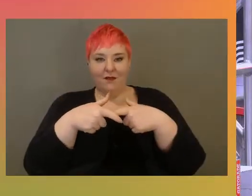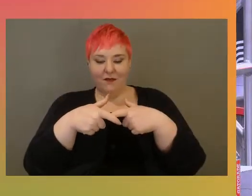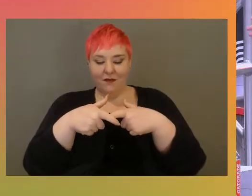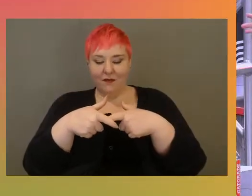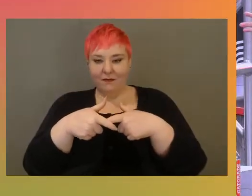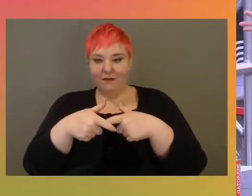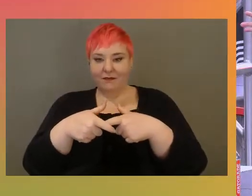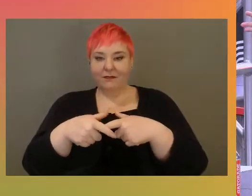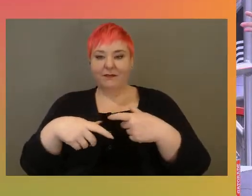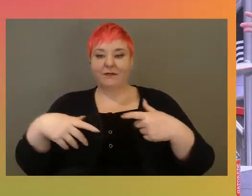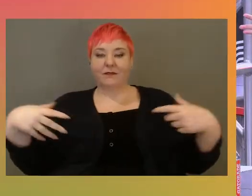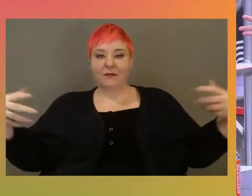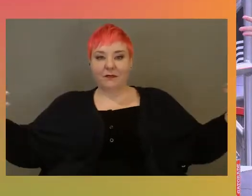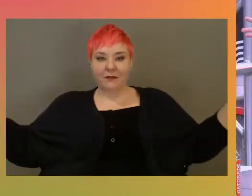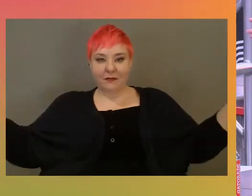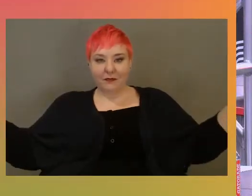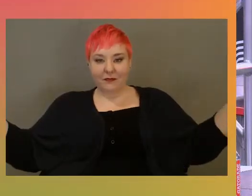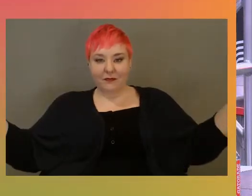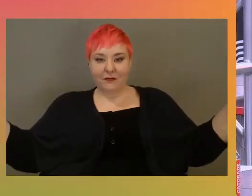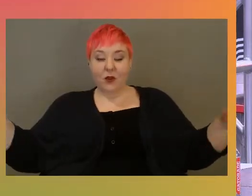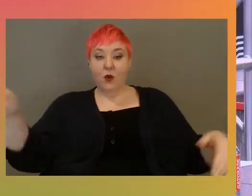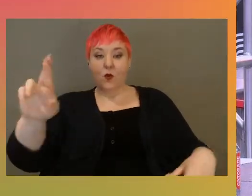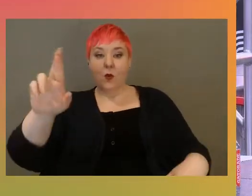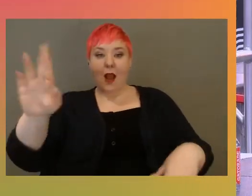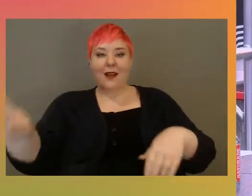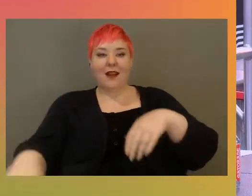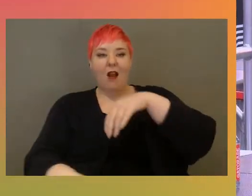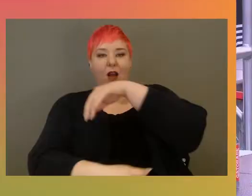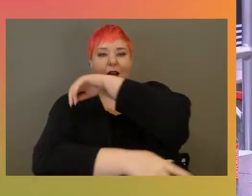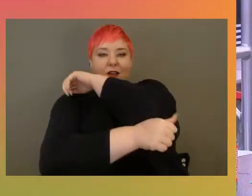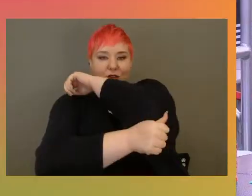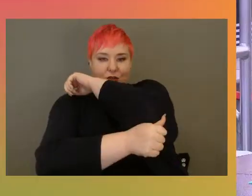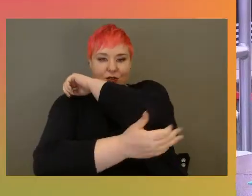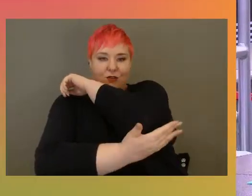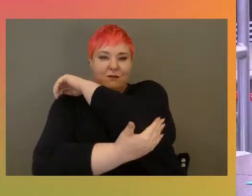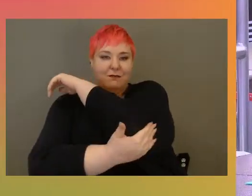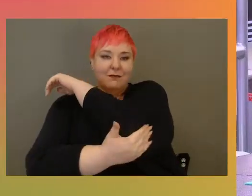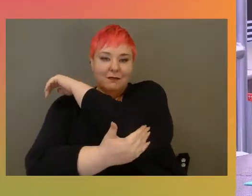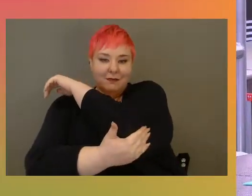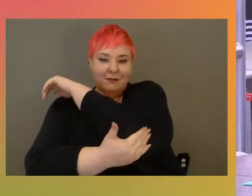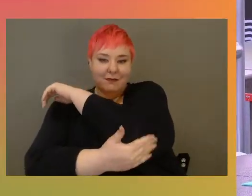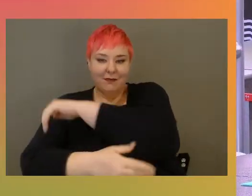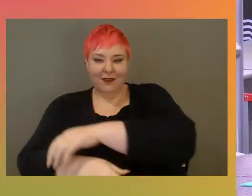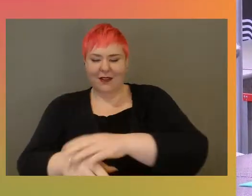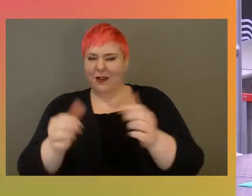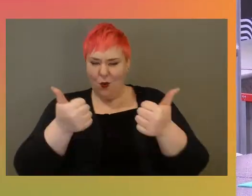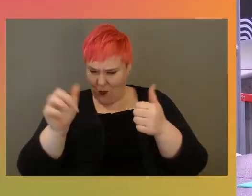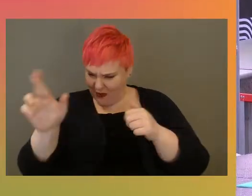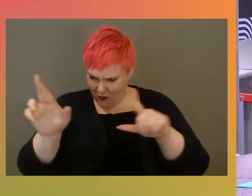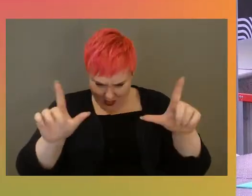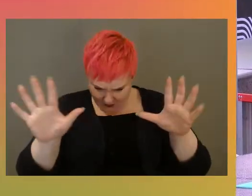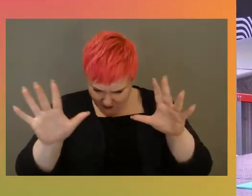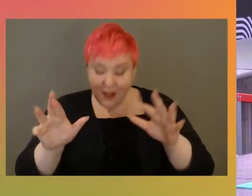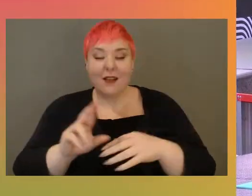YOUR RIGHT SHIN IN FRONT OF YOUR LEFT.